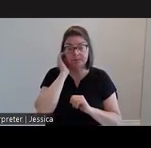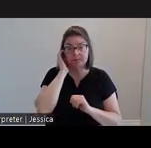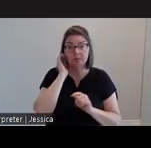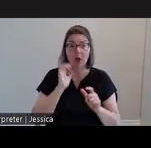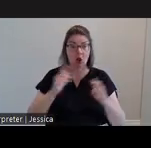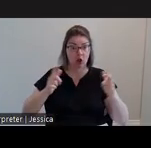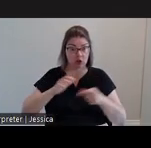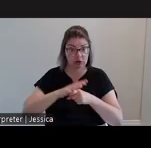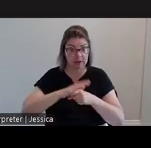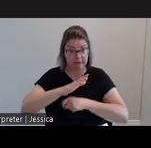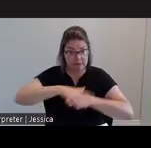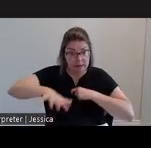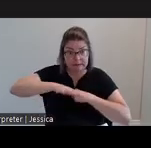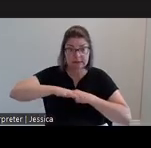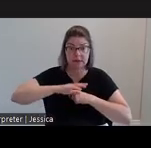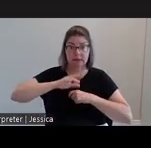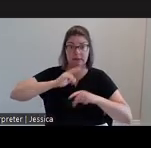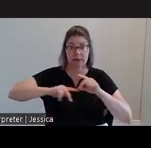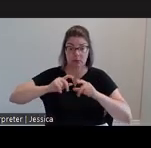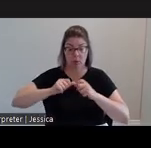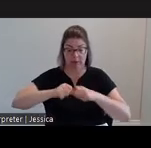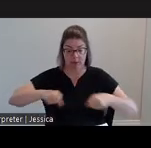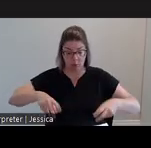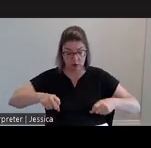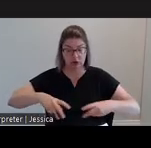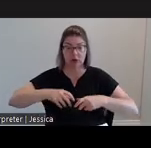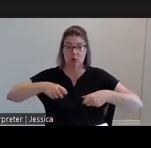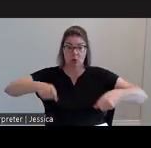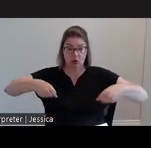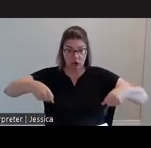Can people with mobility age, mobility-sorry, mobility aid,